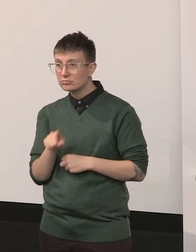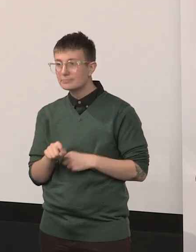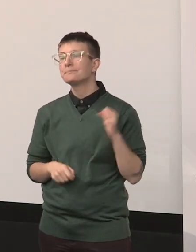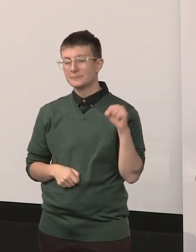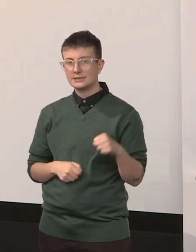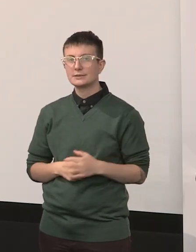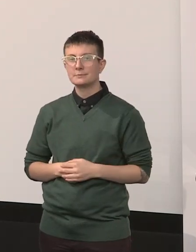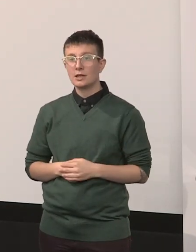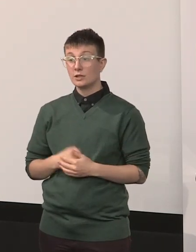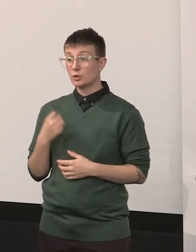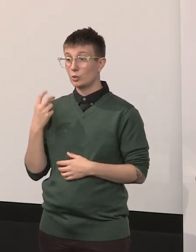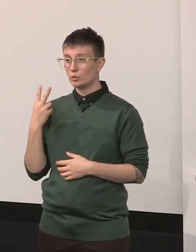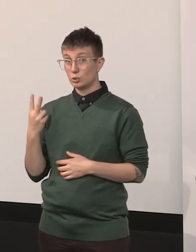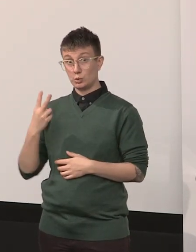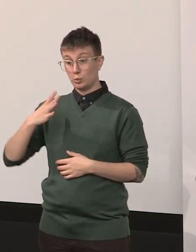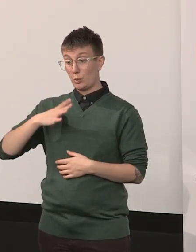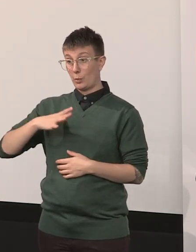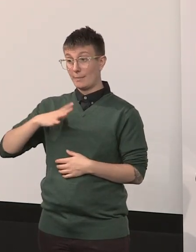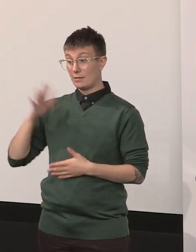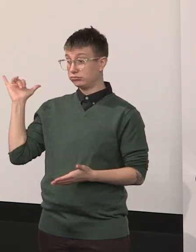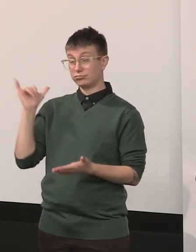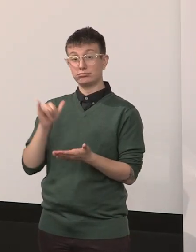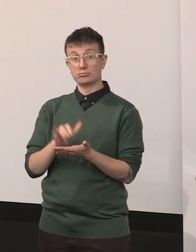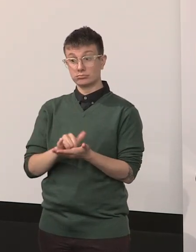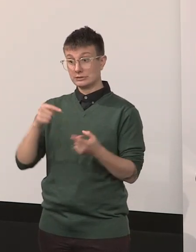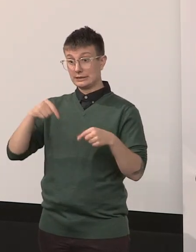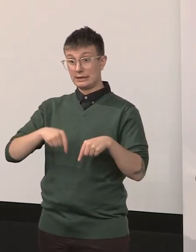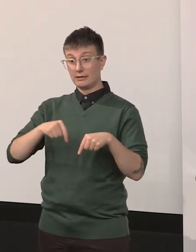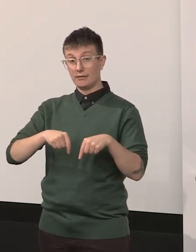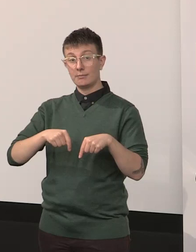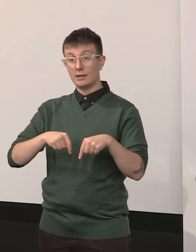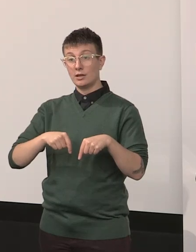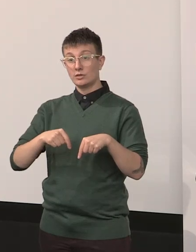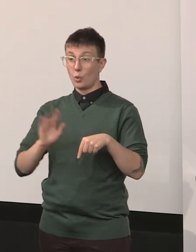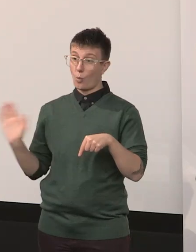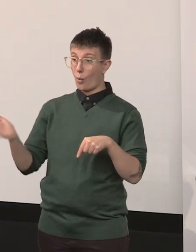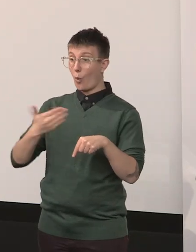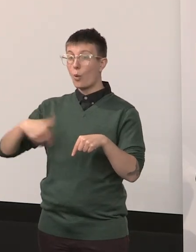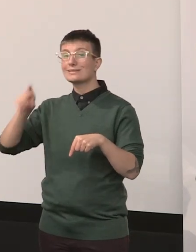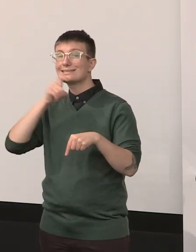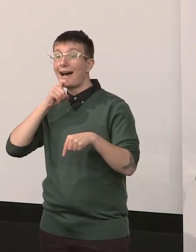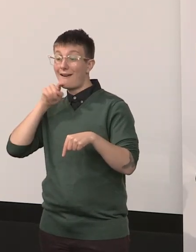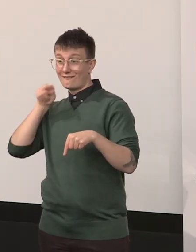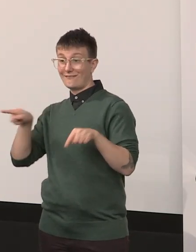heard that, actually, in the media, so, as part of the follow-up for the two women,